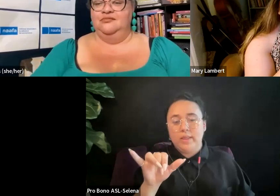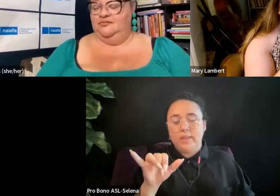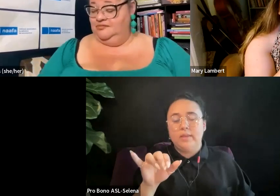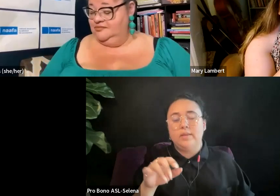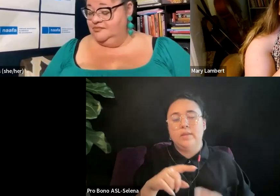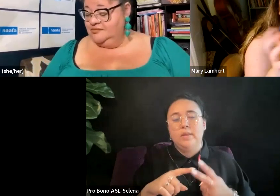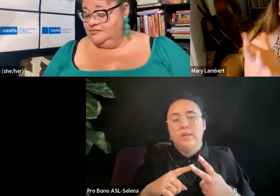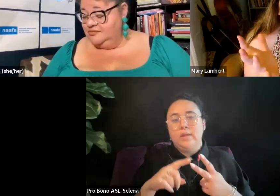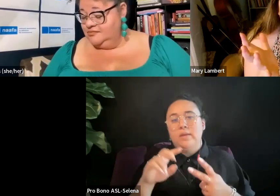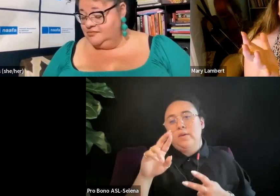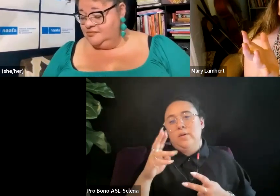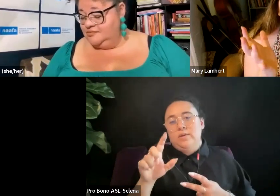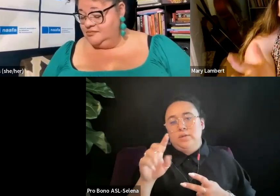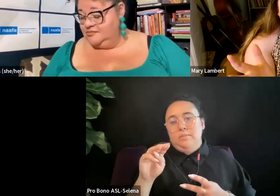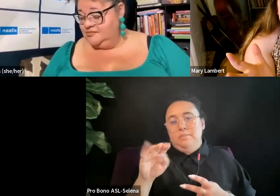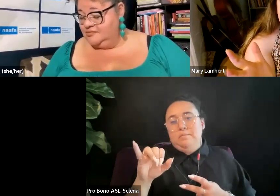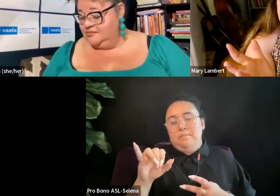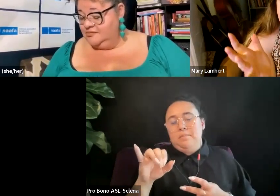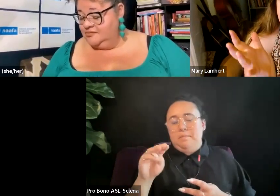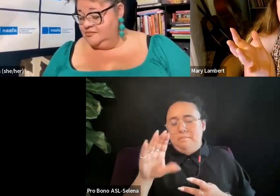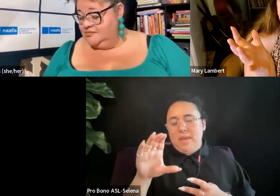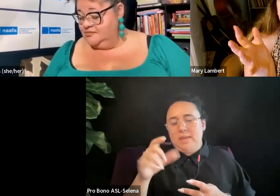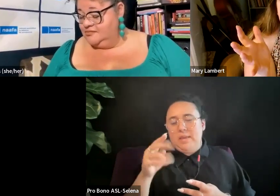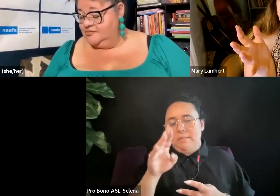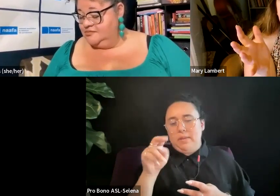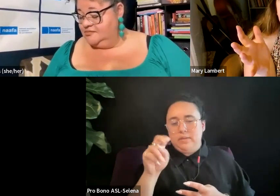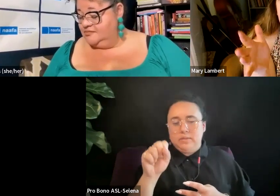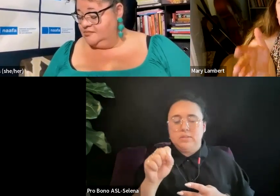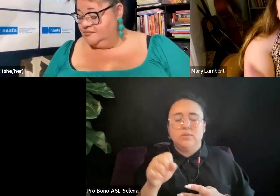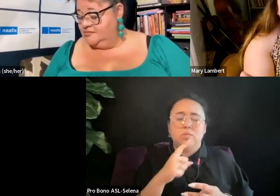There's just so many great poets that I think are their leaders